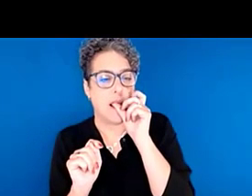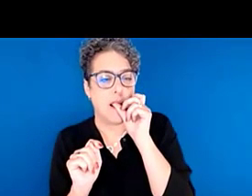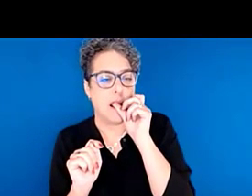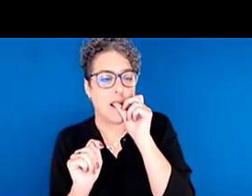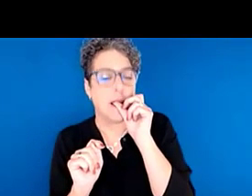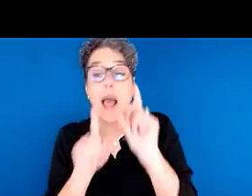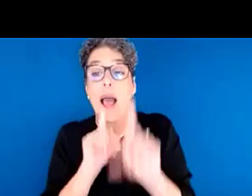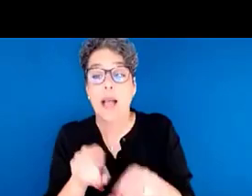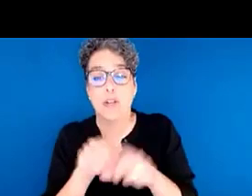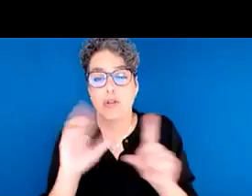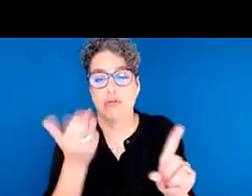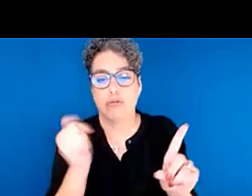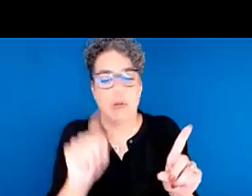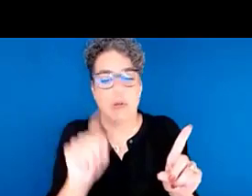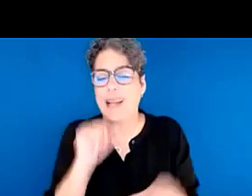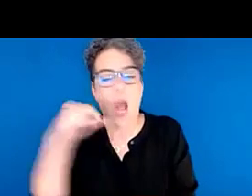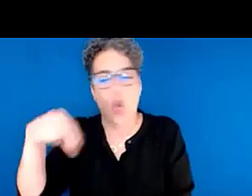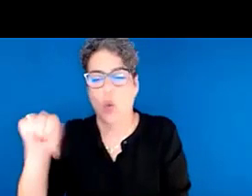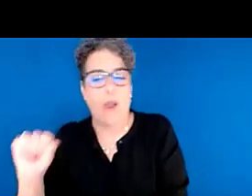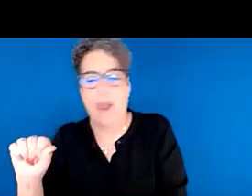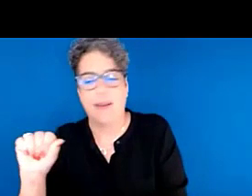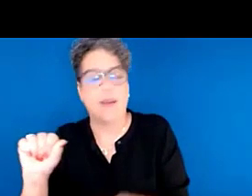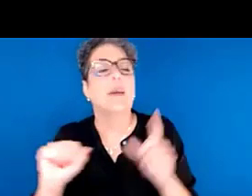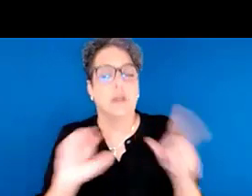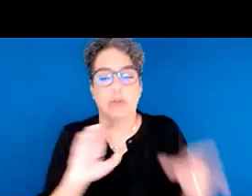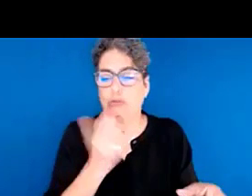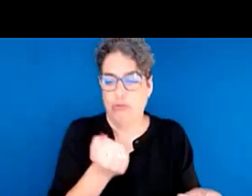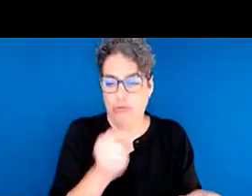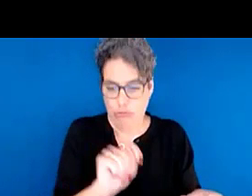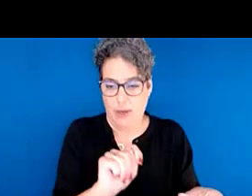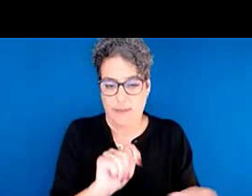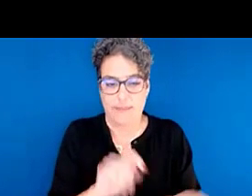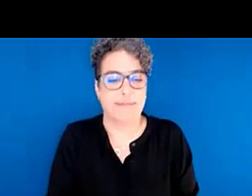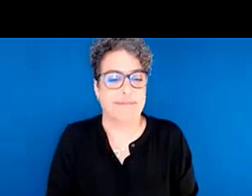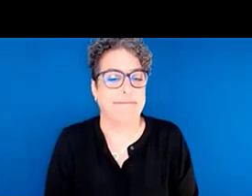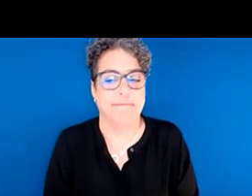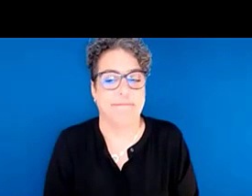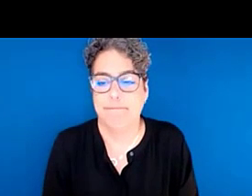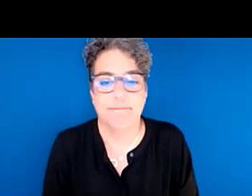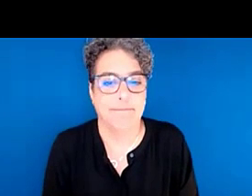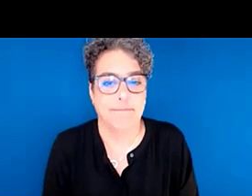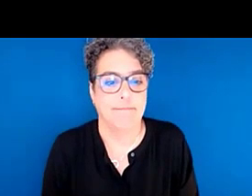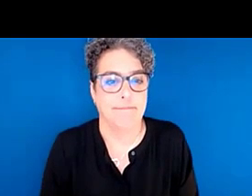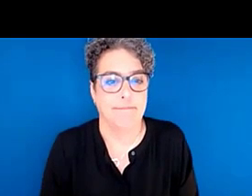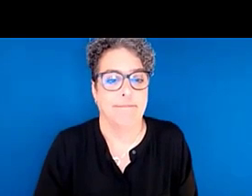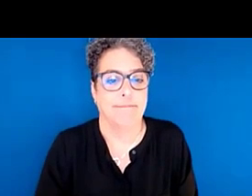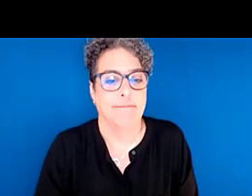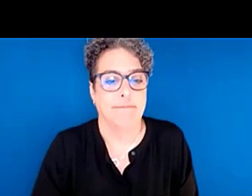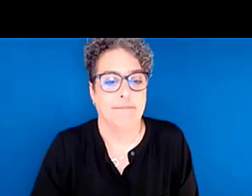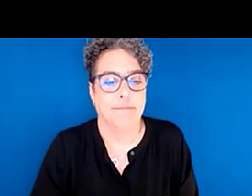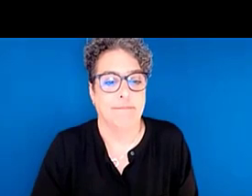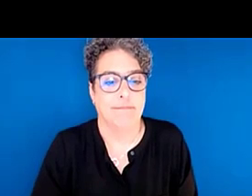Yep. Don't use the Q&A box. Use the chat this time. Let's see. Okay. I see some all of the above. Dr. Ranjini Ambalavanar: Yes.